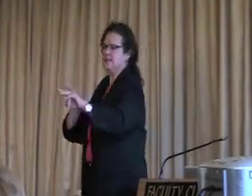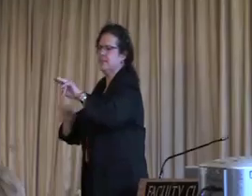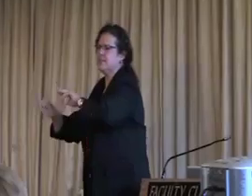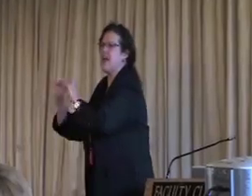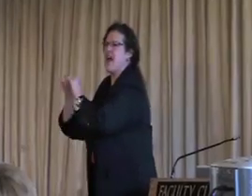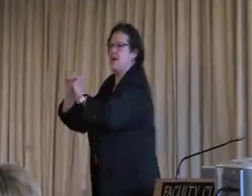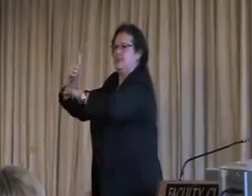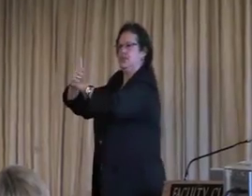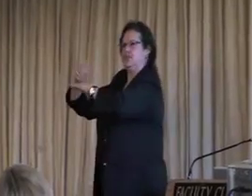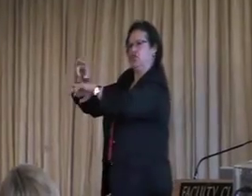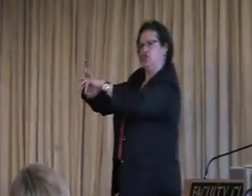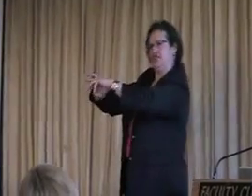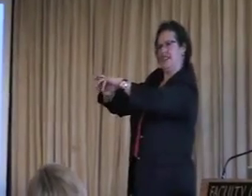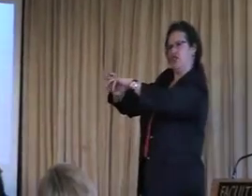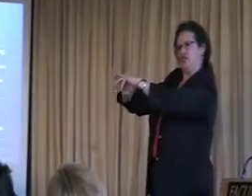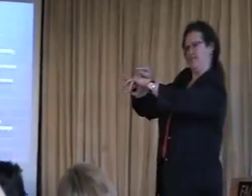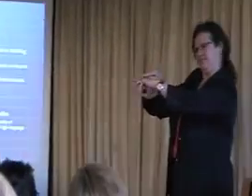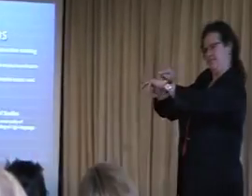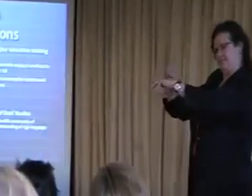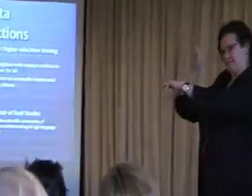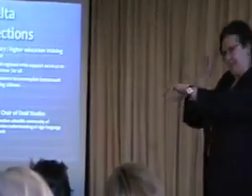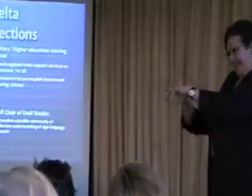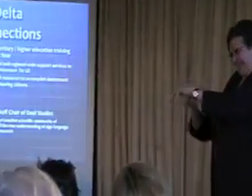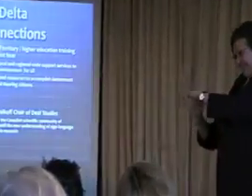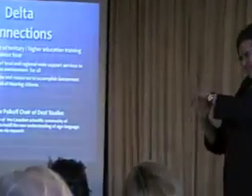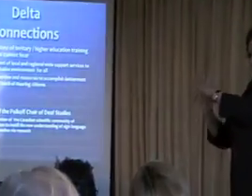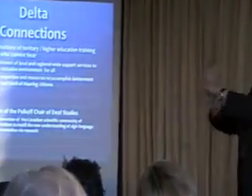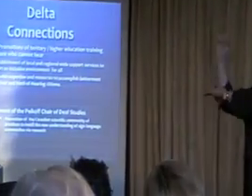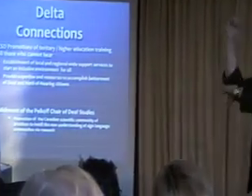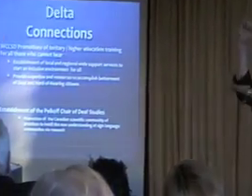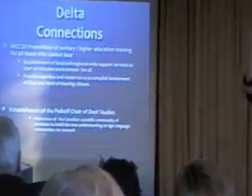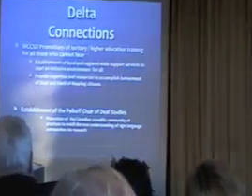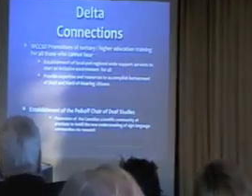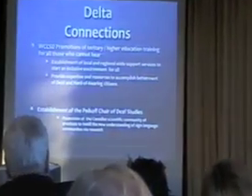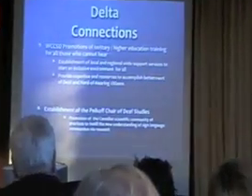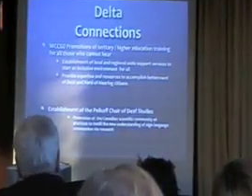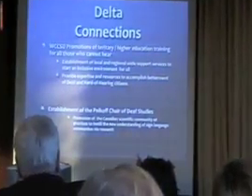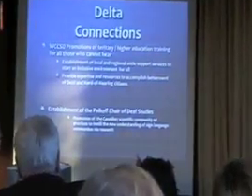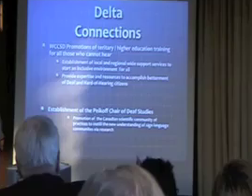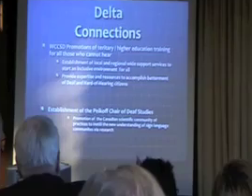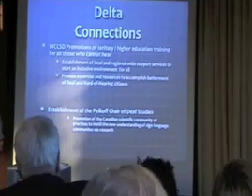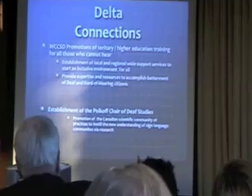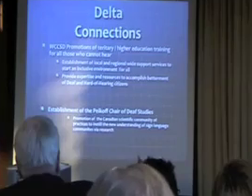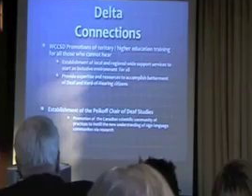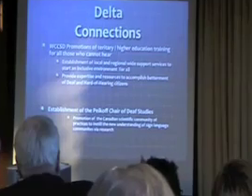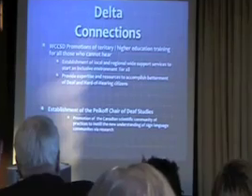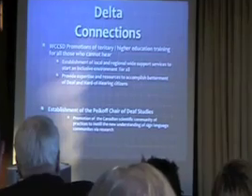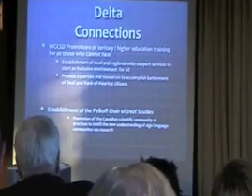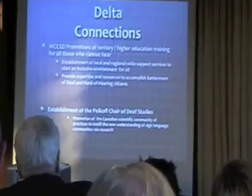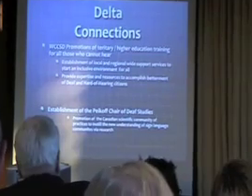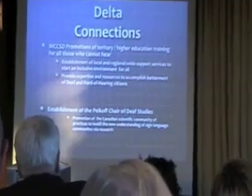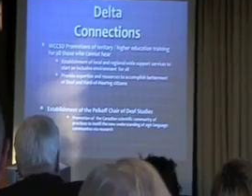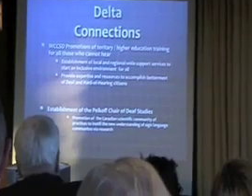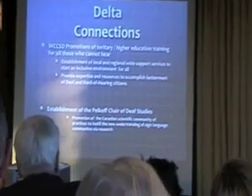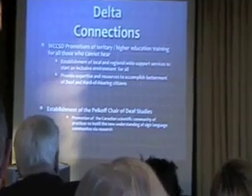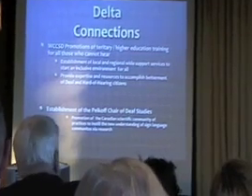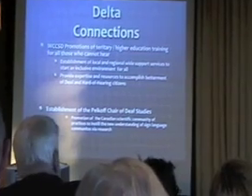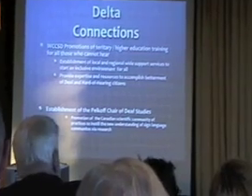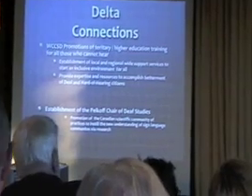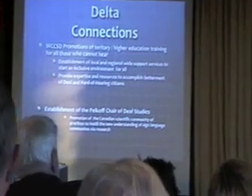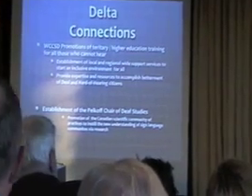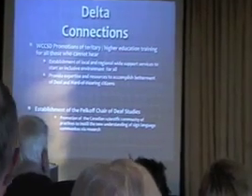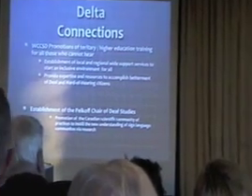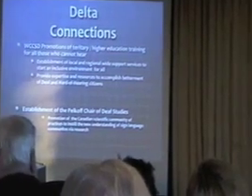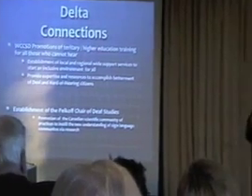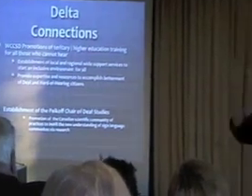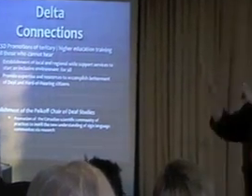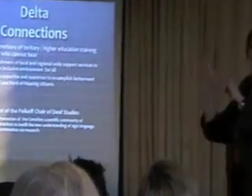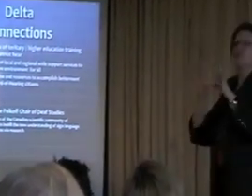writing a script. That was an interpreter error. At the time that WCCSD was being established,